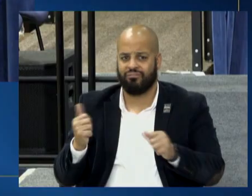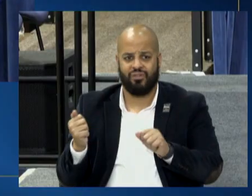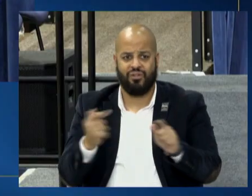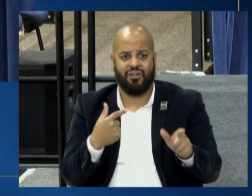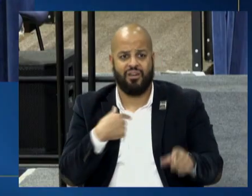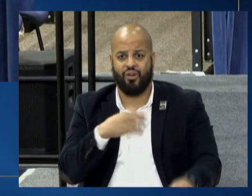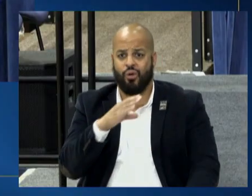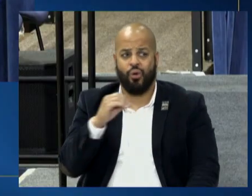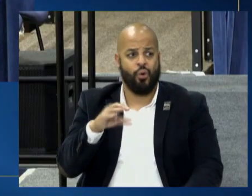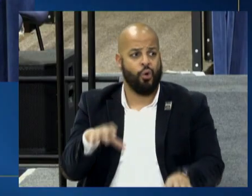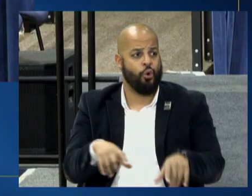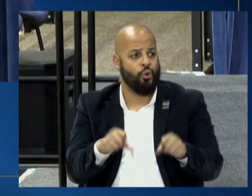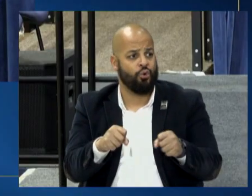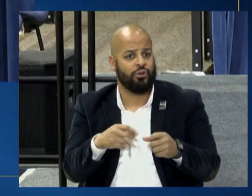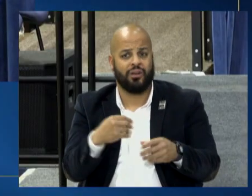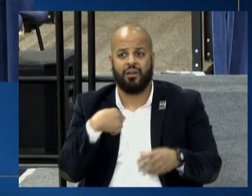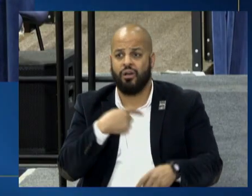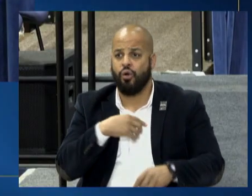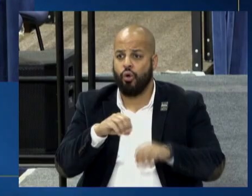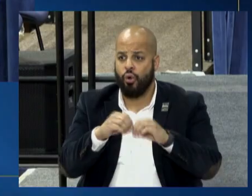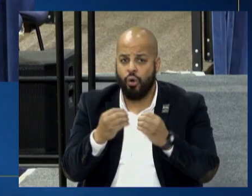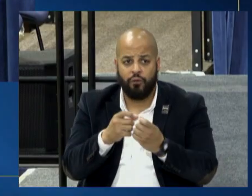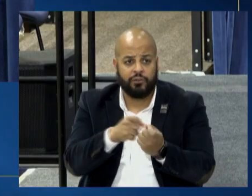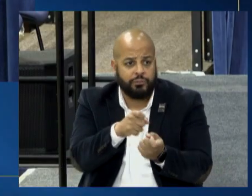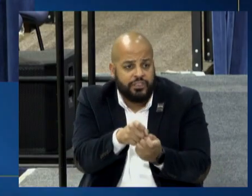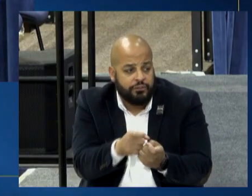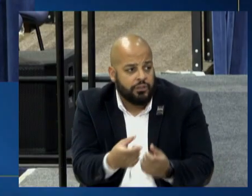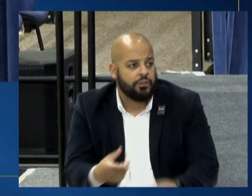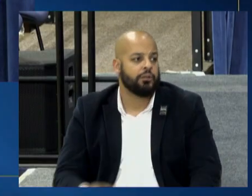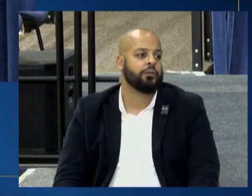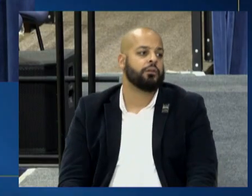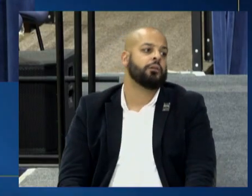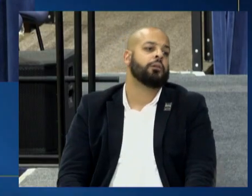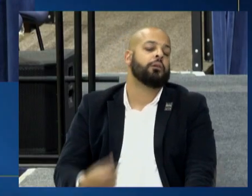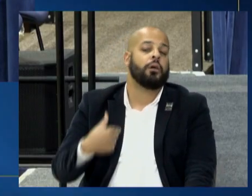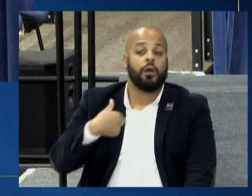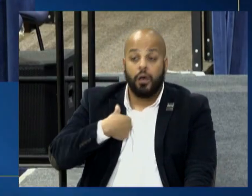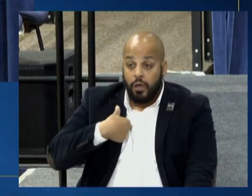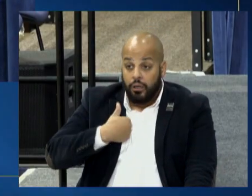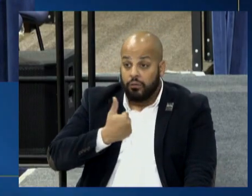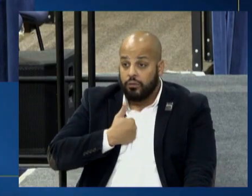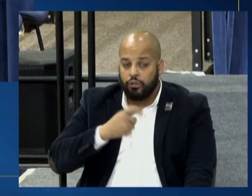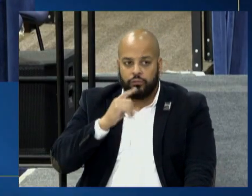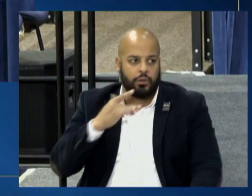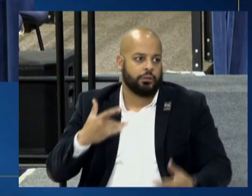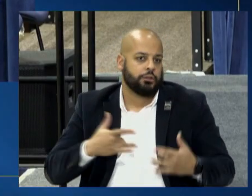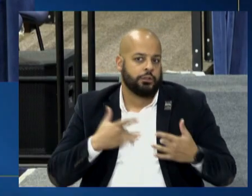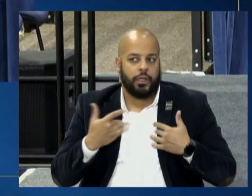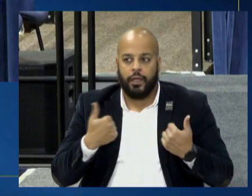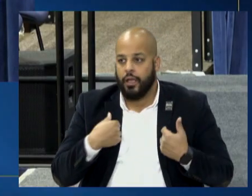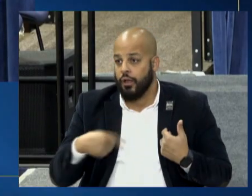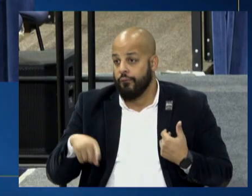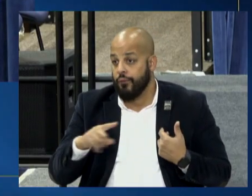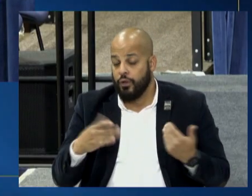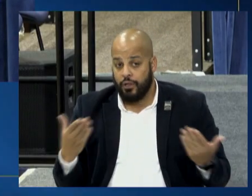but our office in particular. I'm personally excited to have you here. It's amazing to see